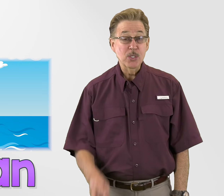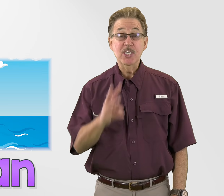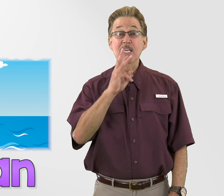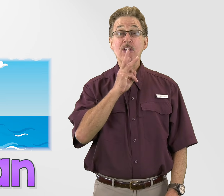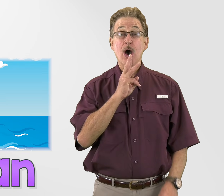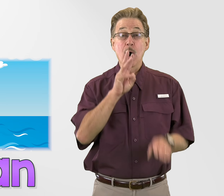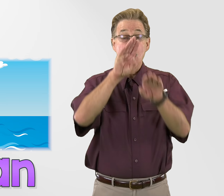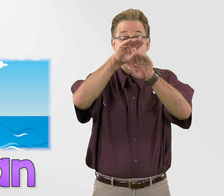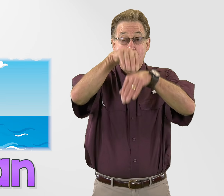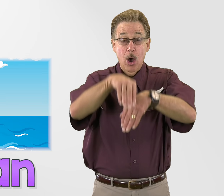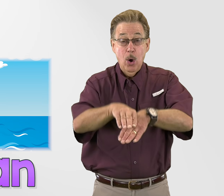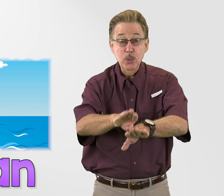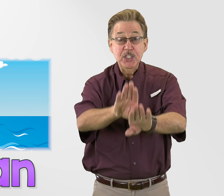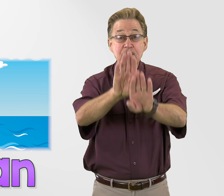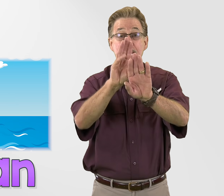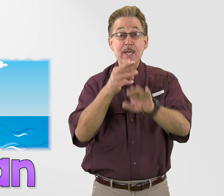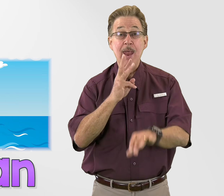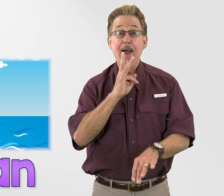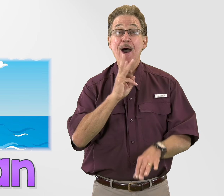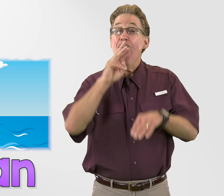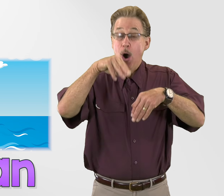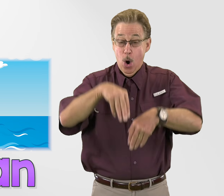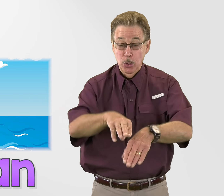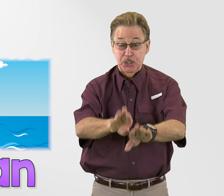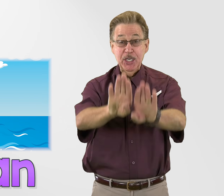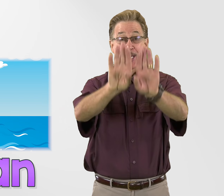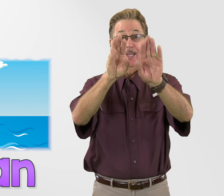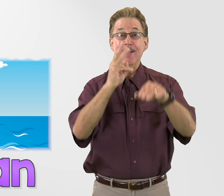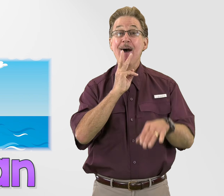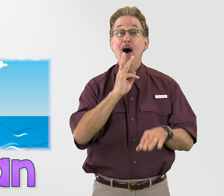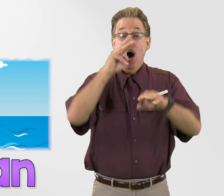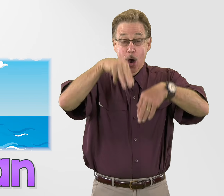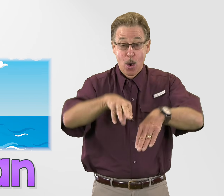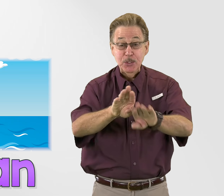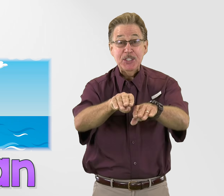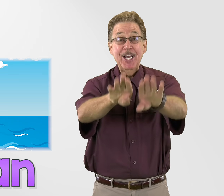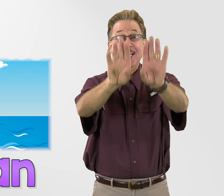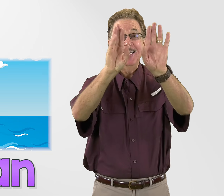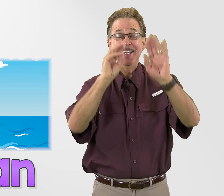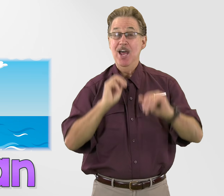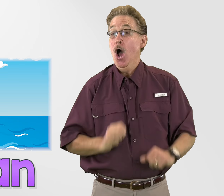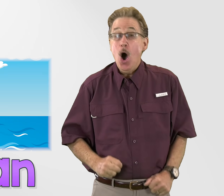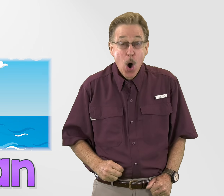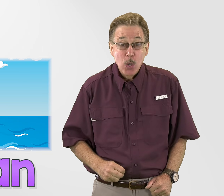O o says /o/ ocean, ocean, ocean